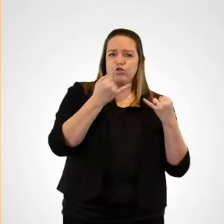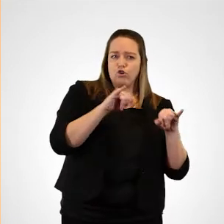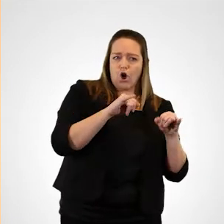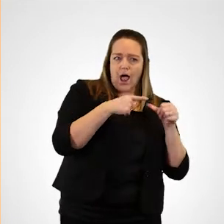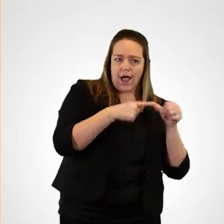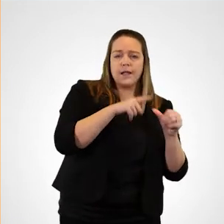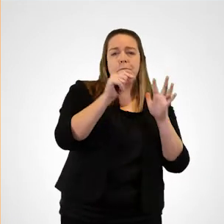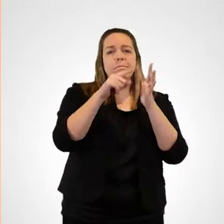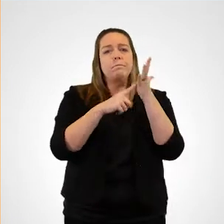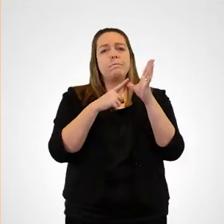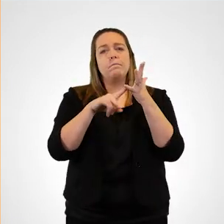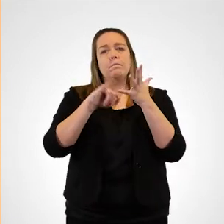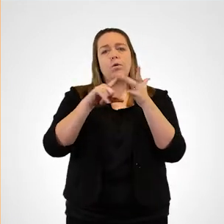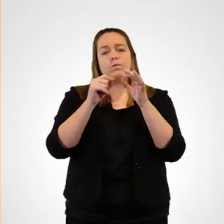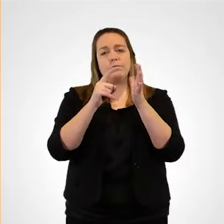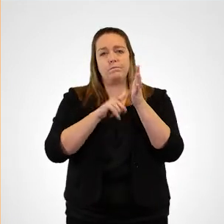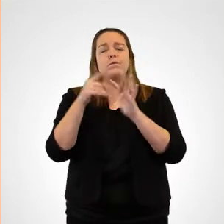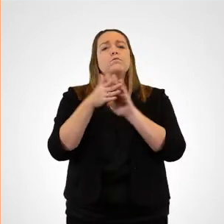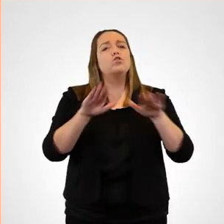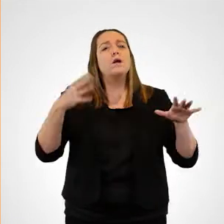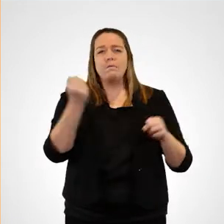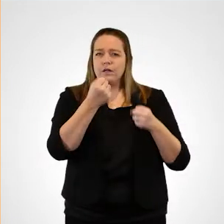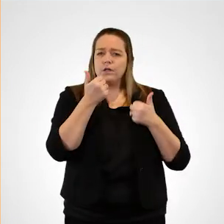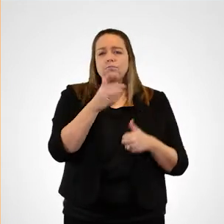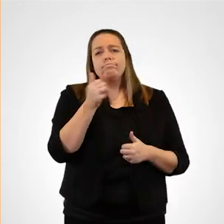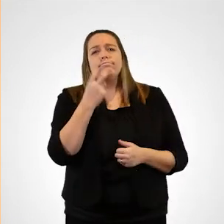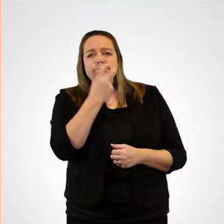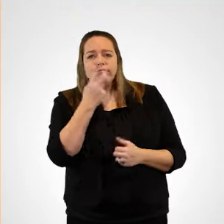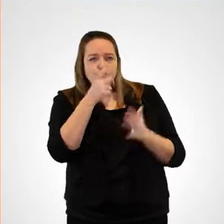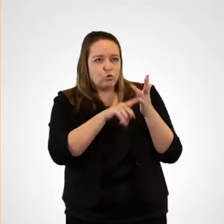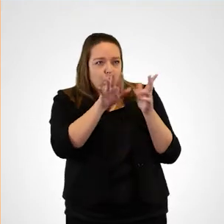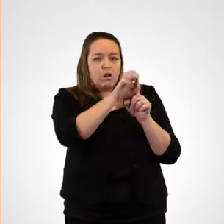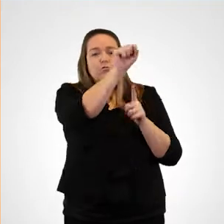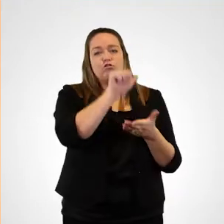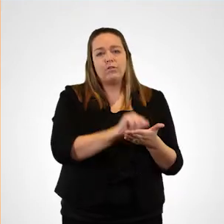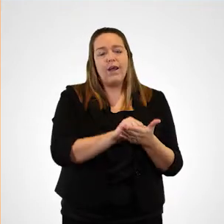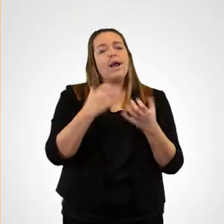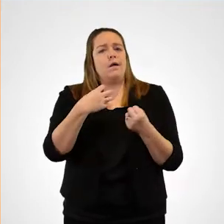so the child has to be quite good at speechreading to get this right. And then there are other more complicated things,